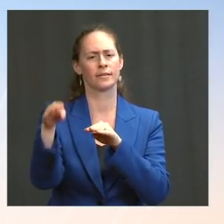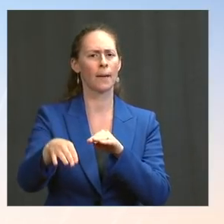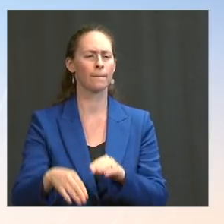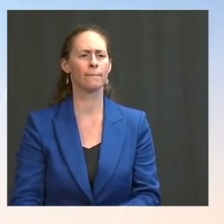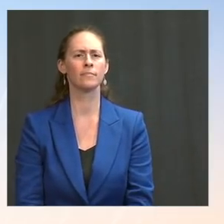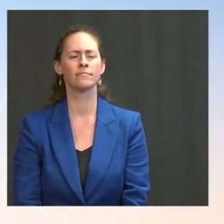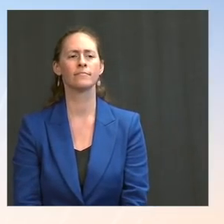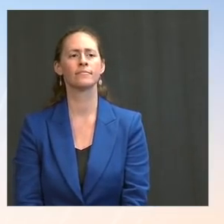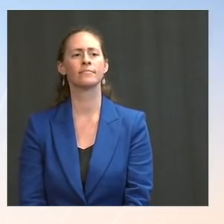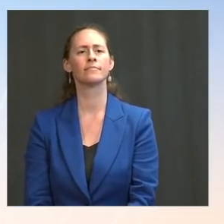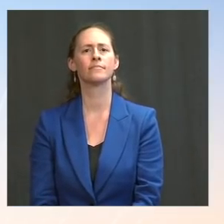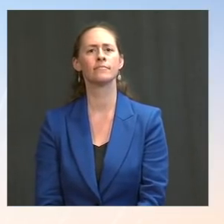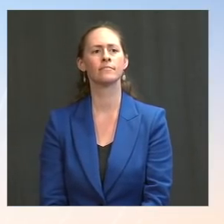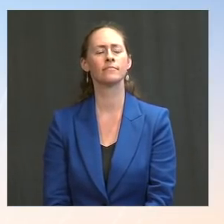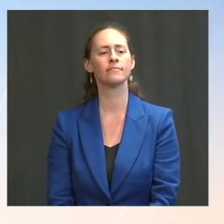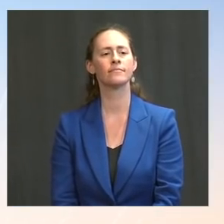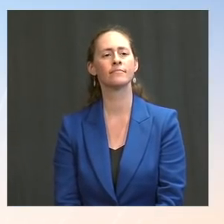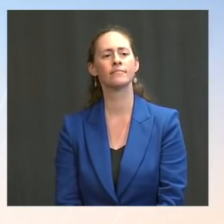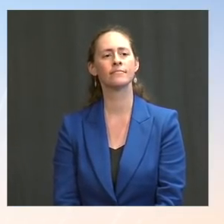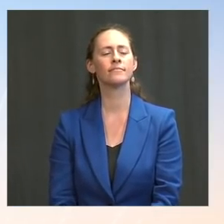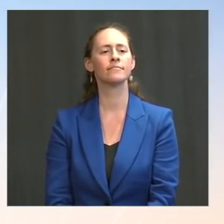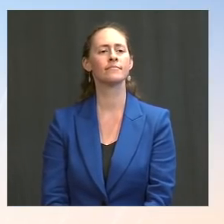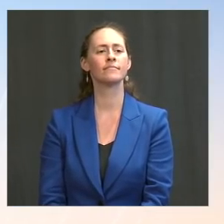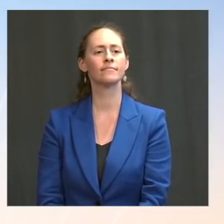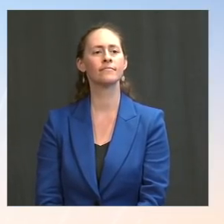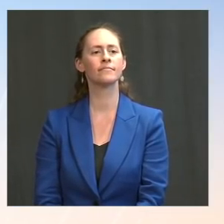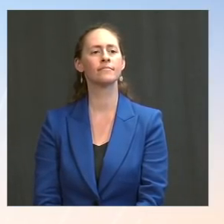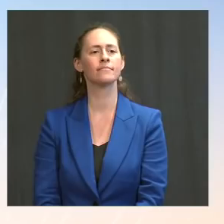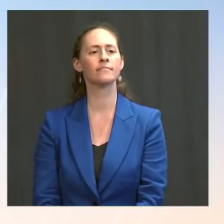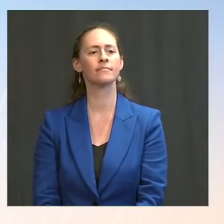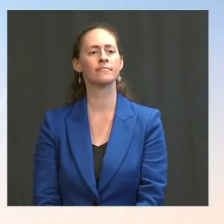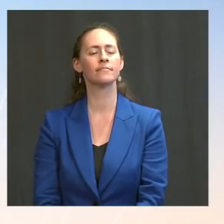with regard to the President and sexual assault cases